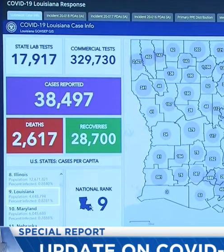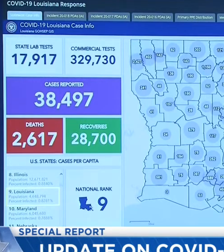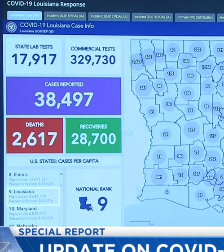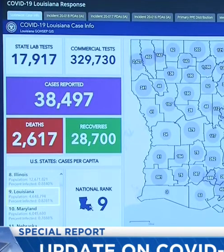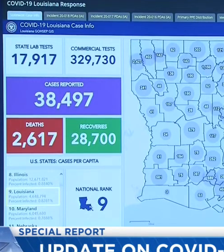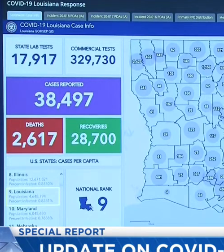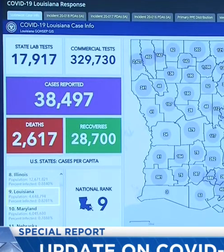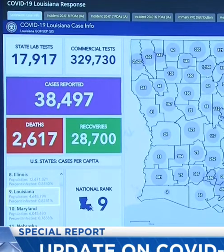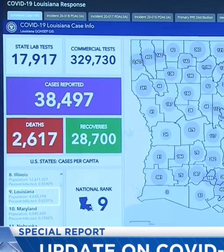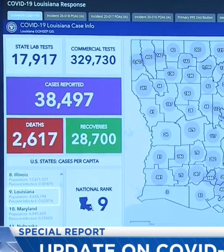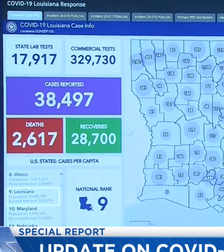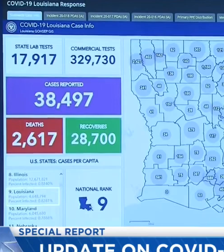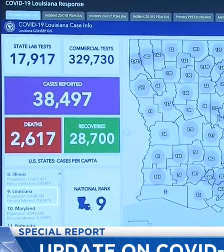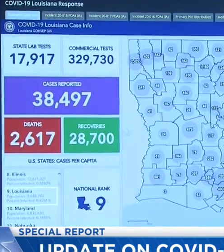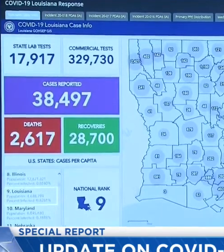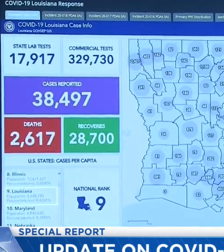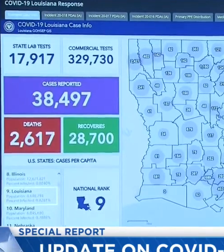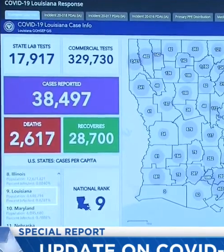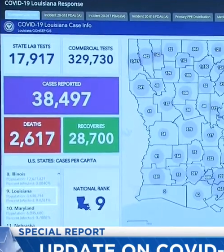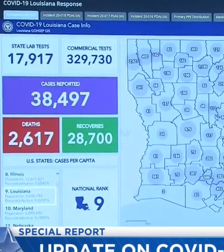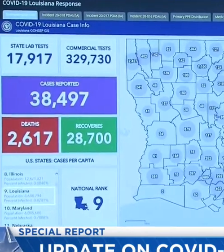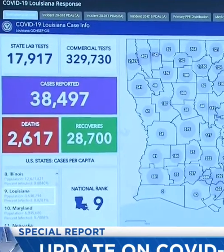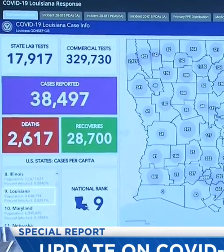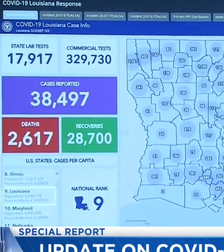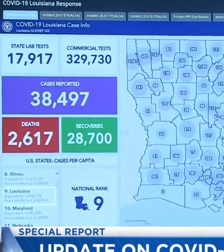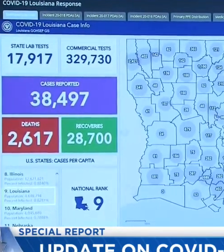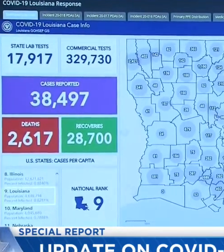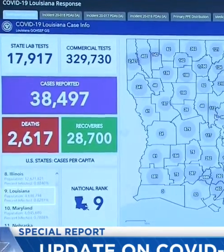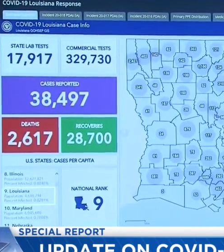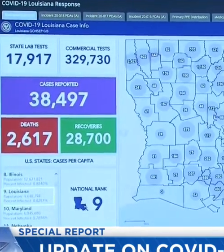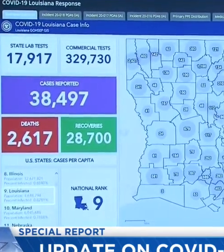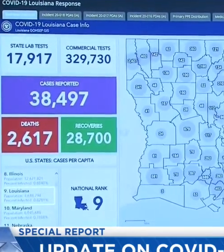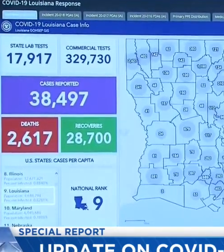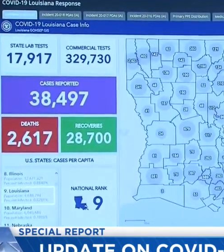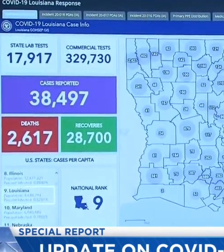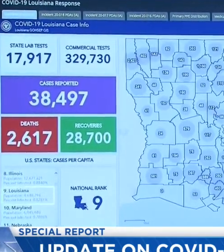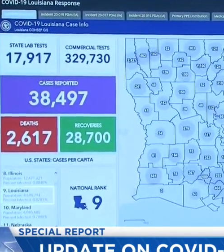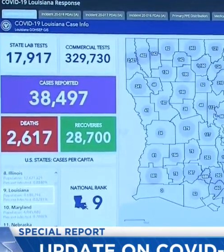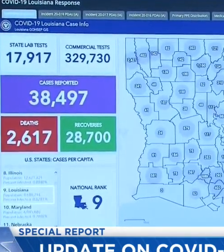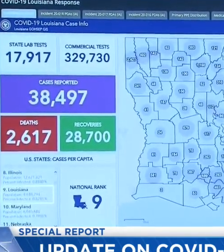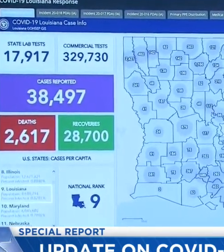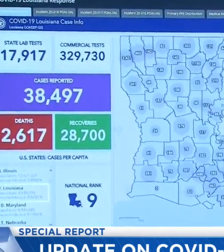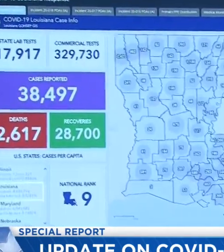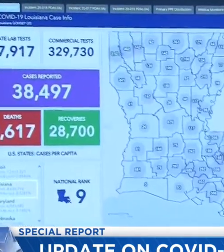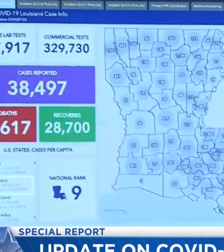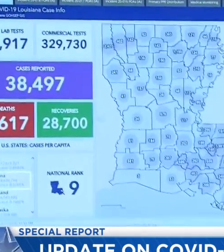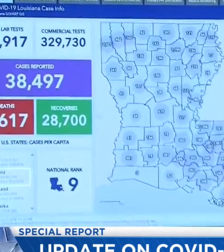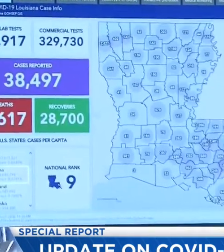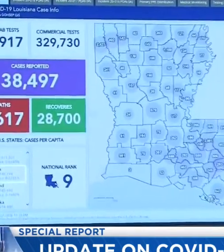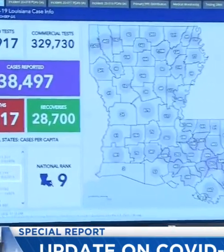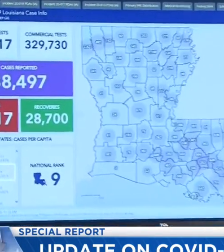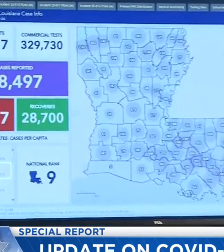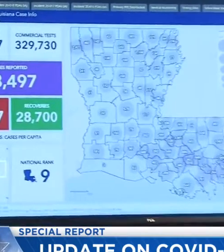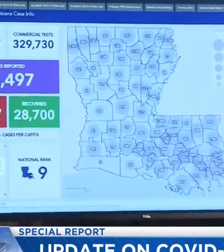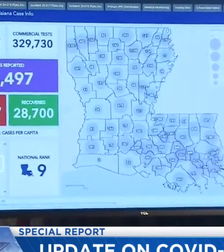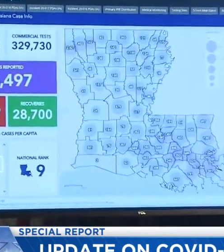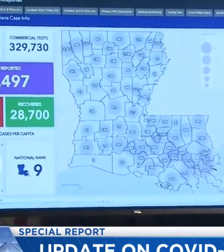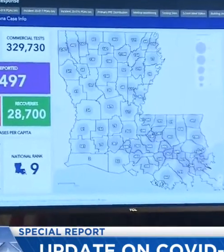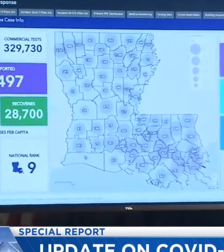BRINGING US TO A TOTAL OF 347,647 TESTS. I WOULD LIKE TO POINT OUT THAT OVER THE WEEKEND THE RANKING OF